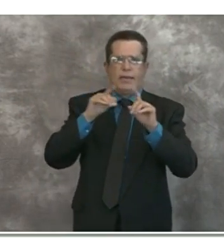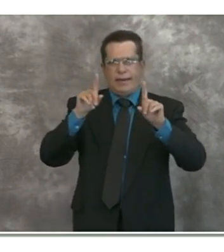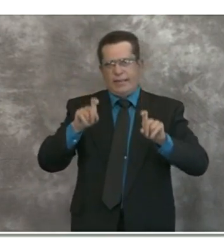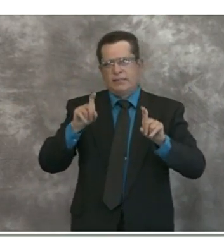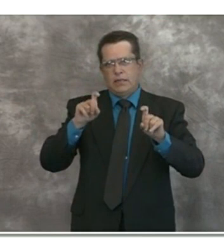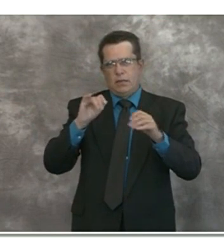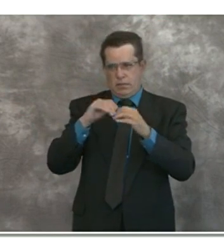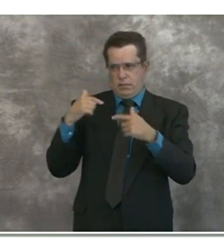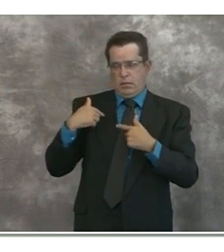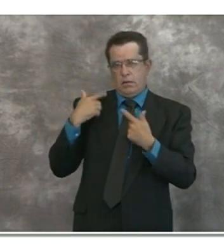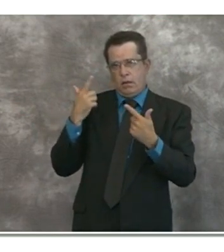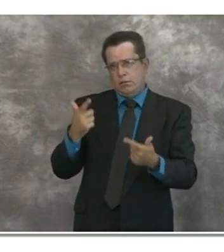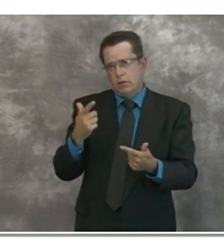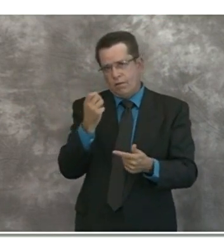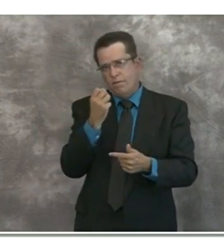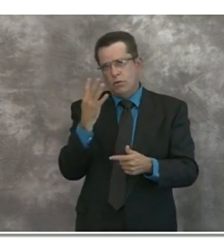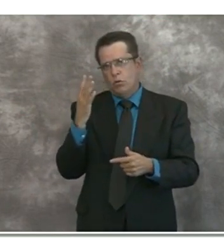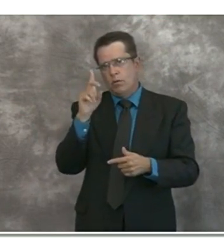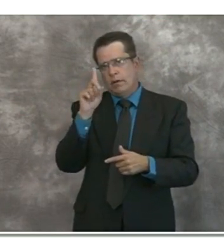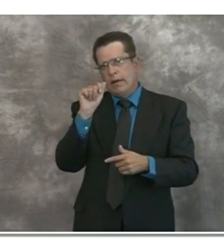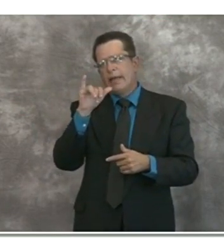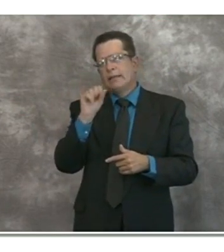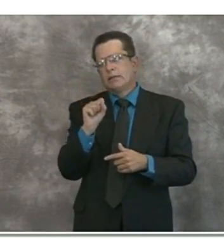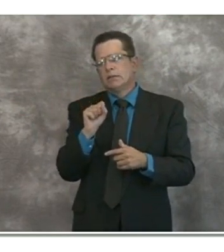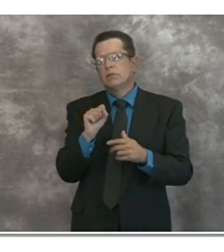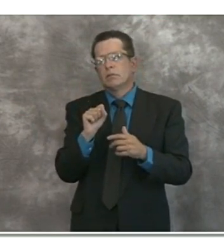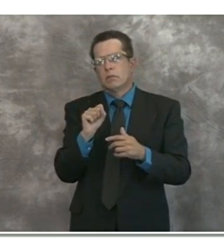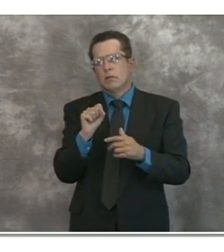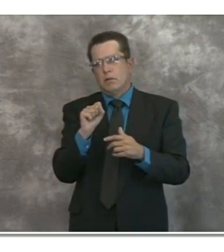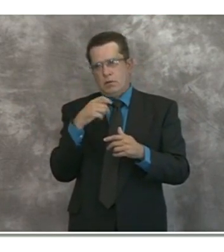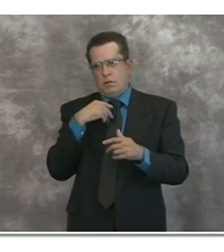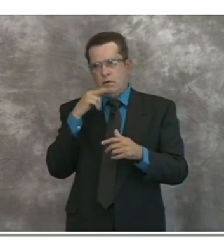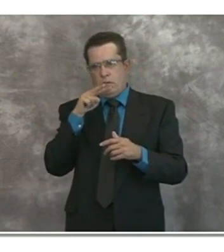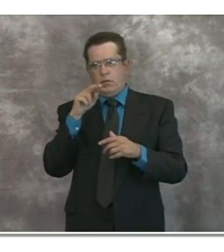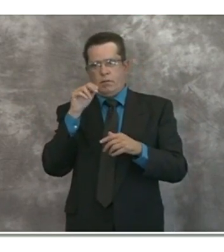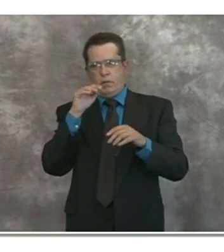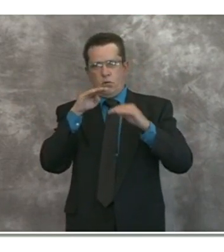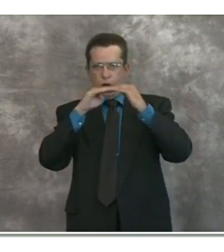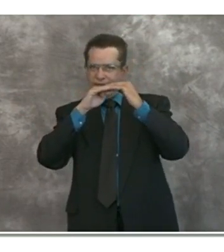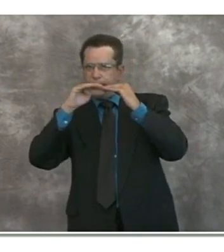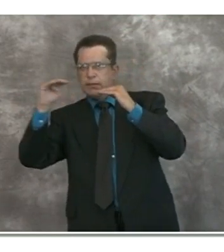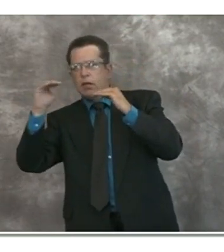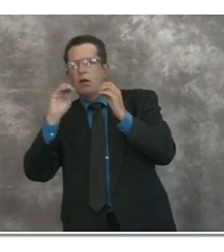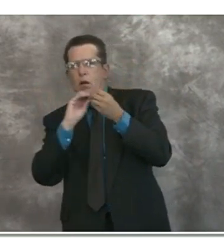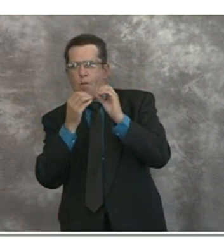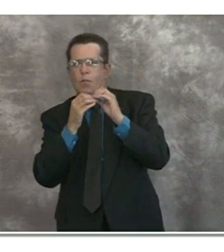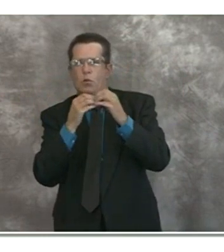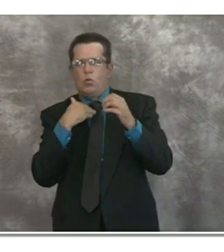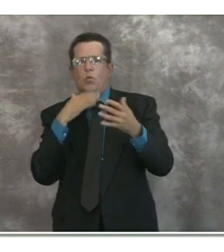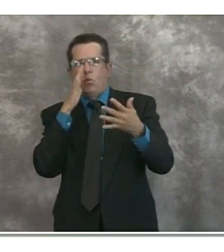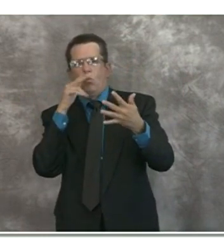THAT TO RING THE BELL. IF YOU WILL. AN ABERRATION OF THE INCREASED TESTING OVER THE